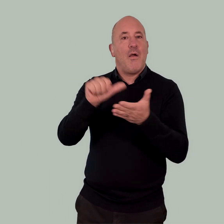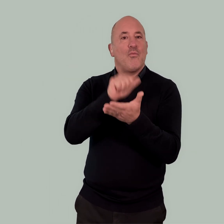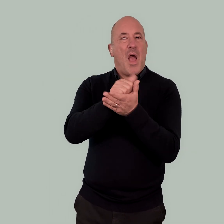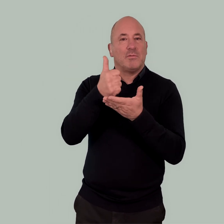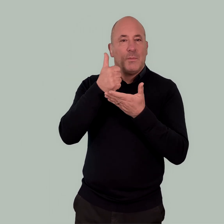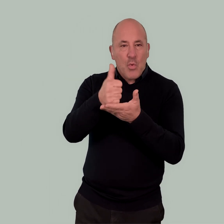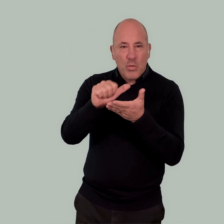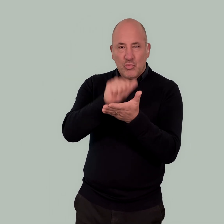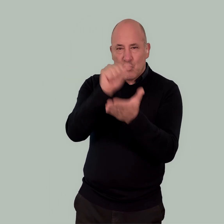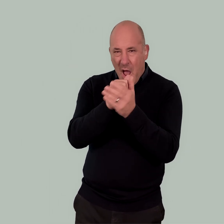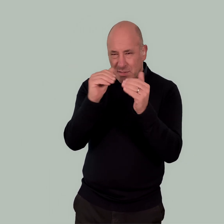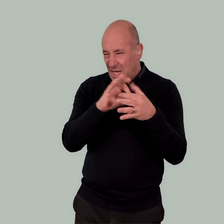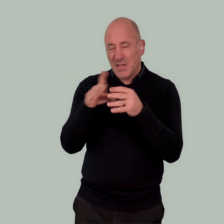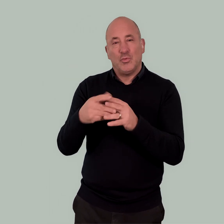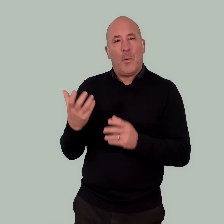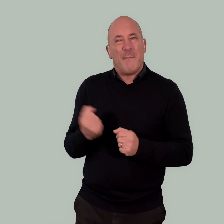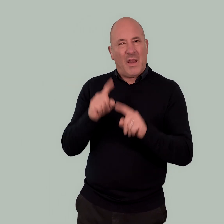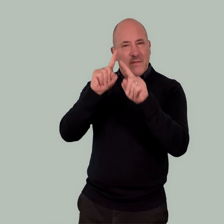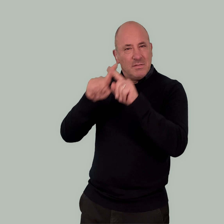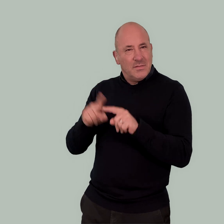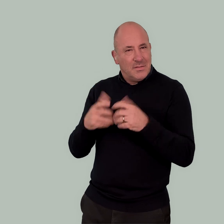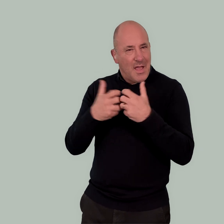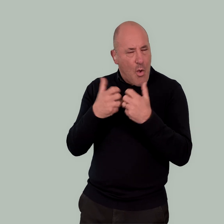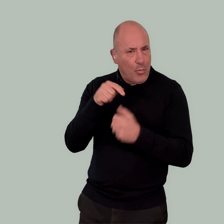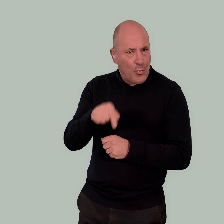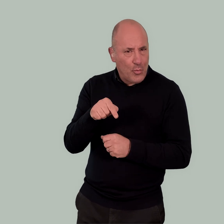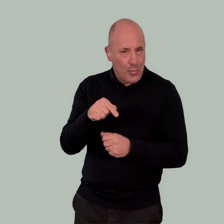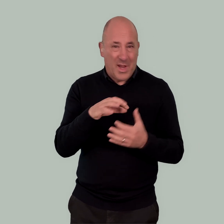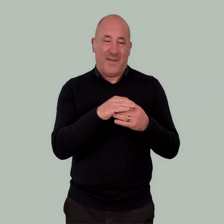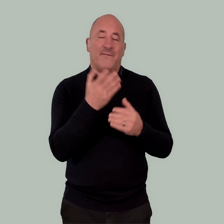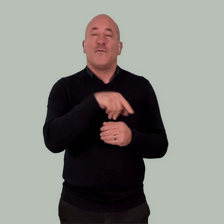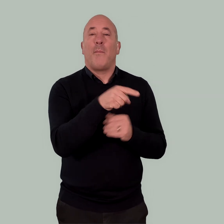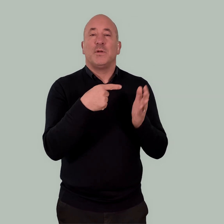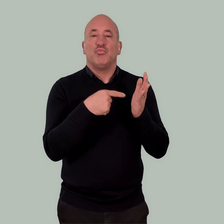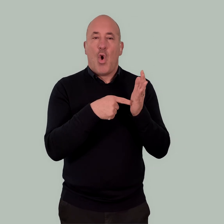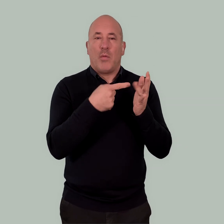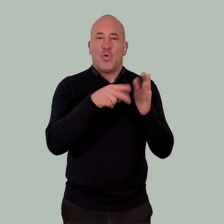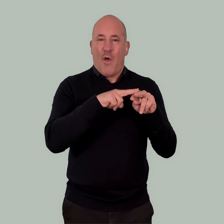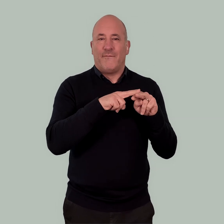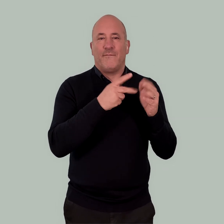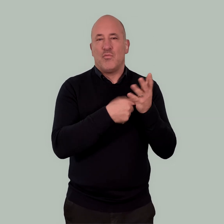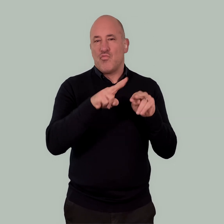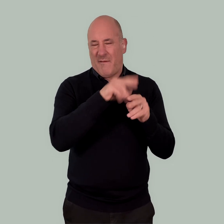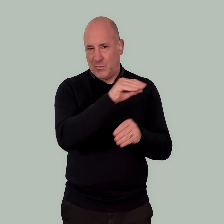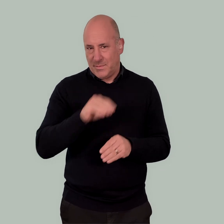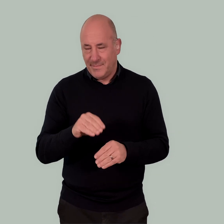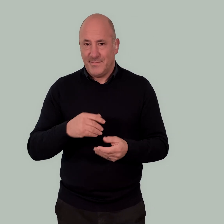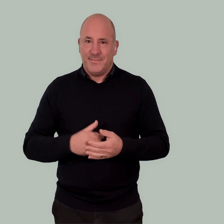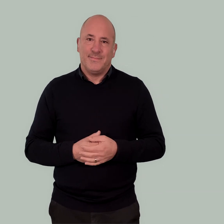to the right support at the right level across the benefits system (from the Terms of Reference)